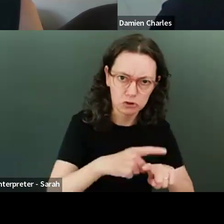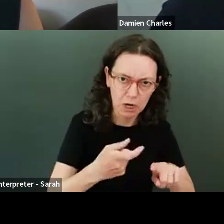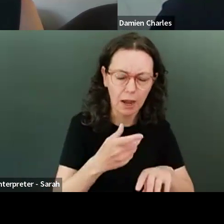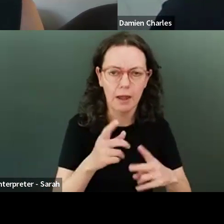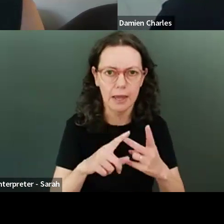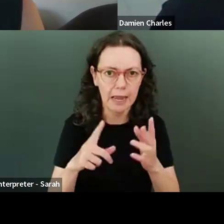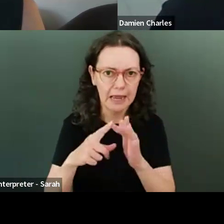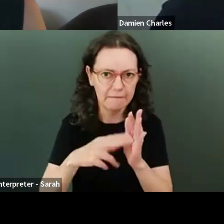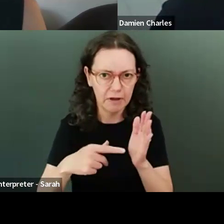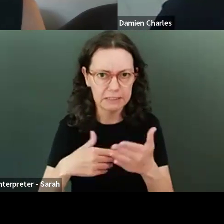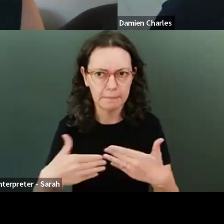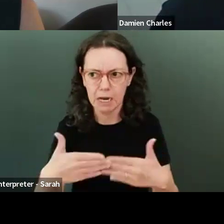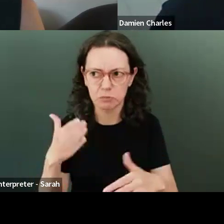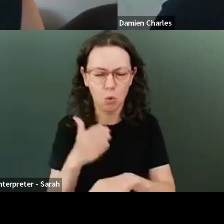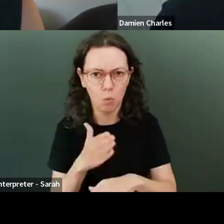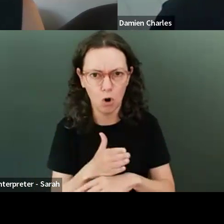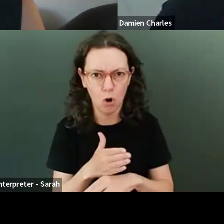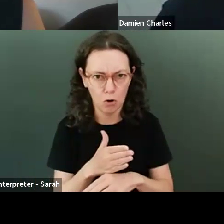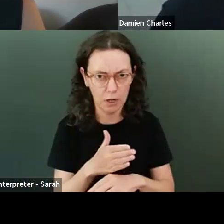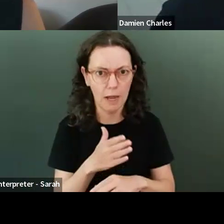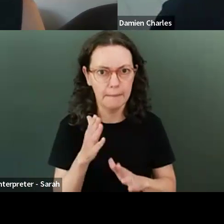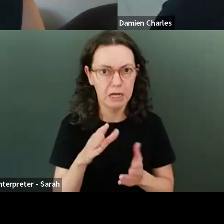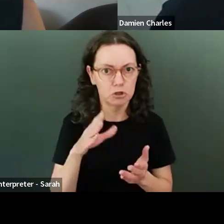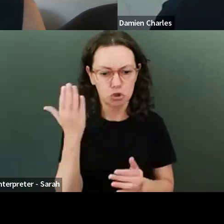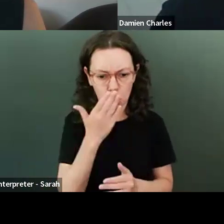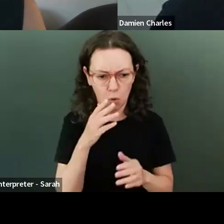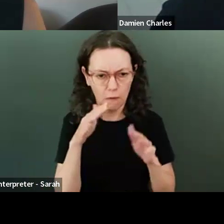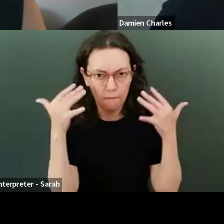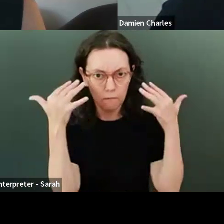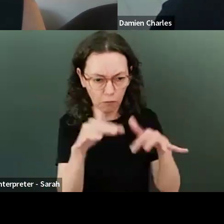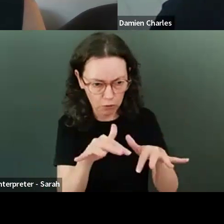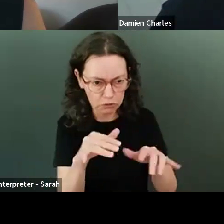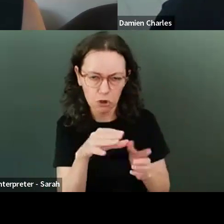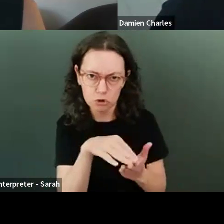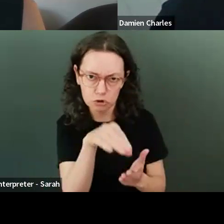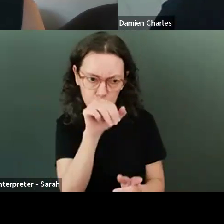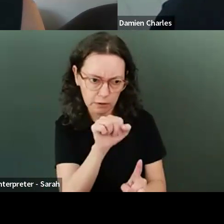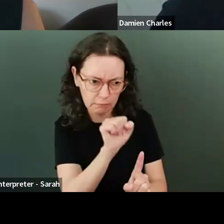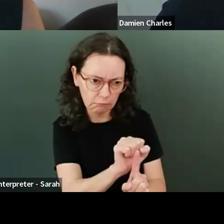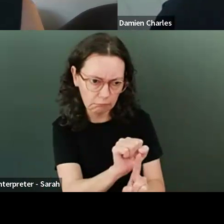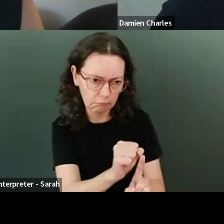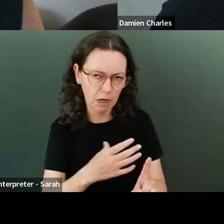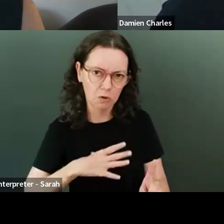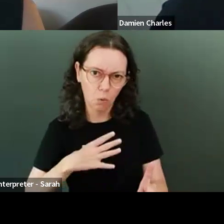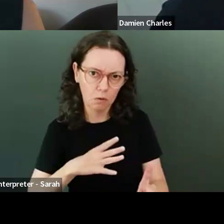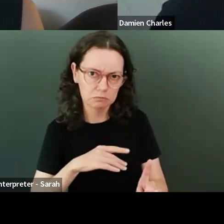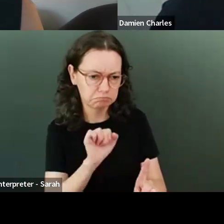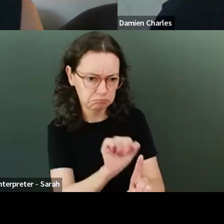management work she did so it sounds to me like the school was very good at